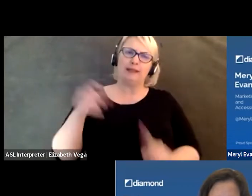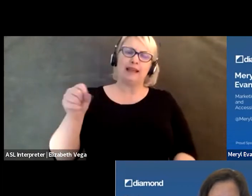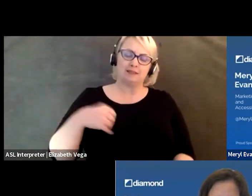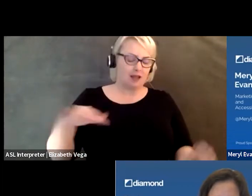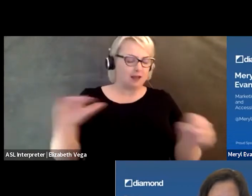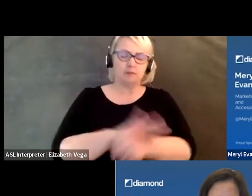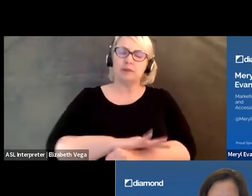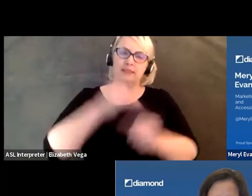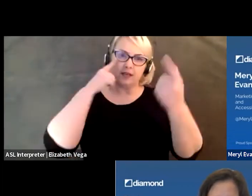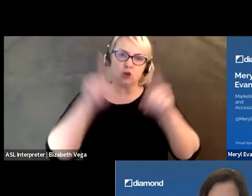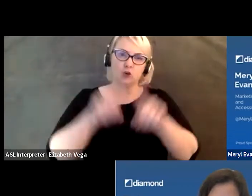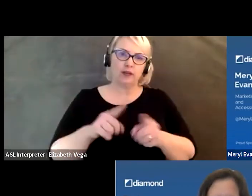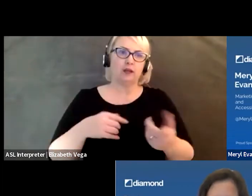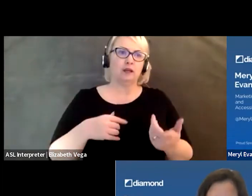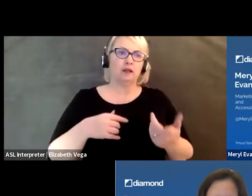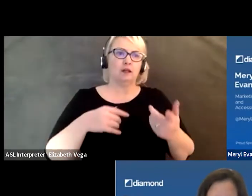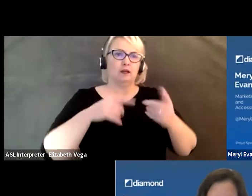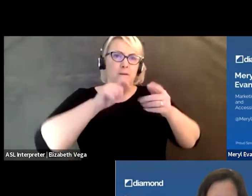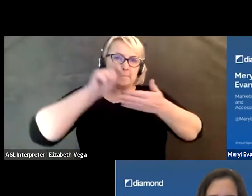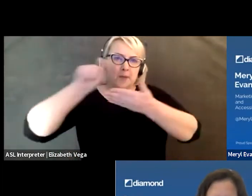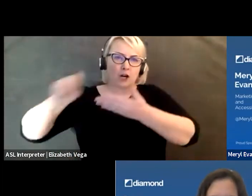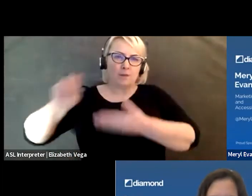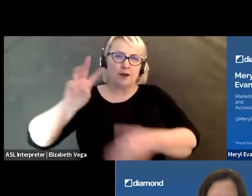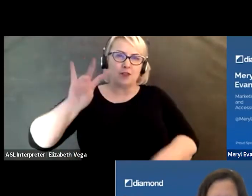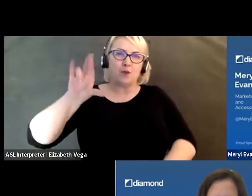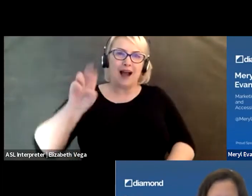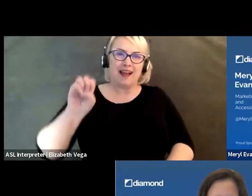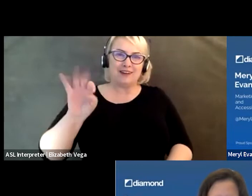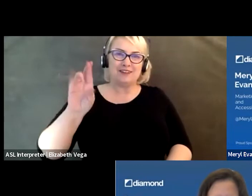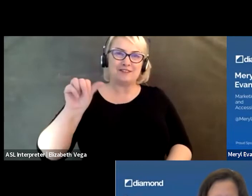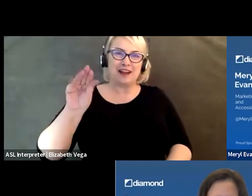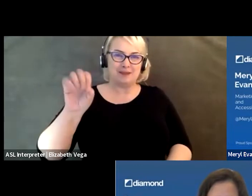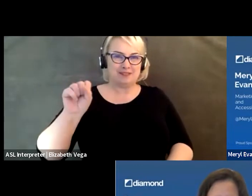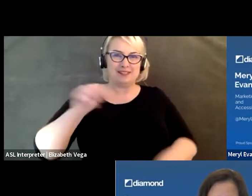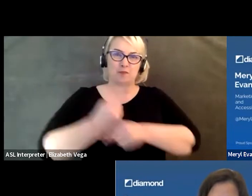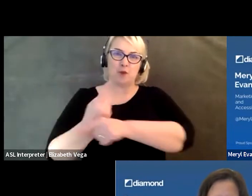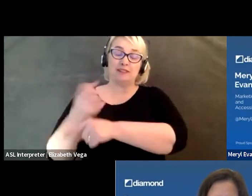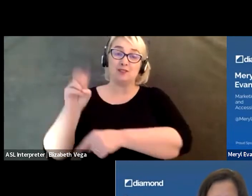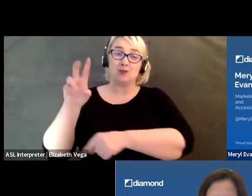Markup wire frames appropriately so developers know, you know, what the